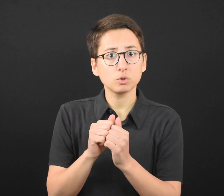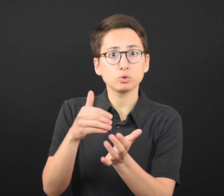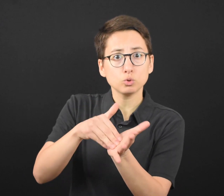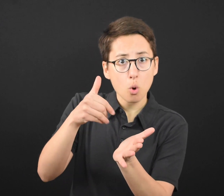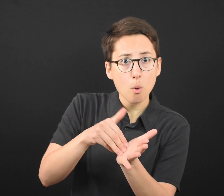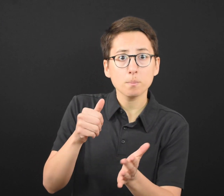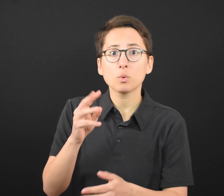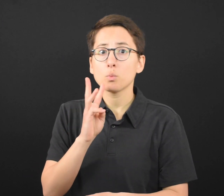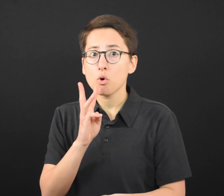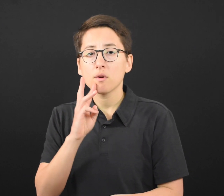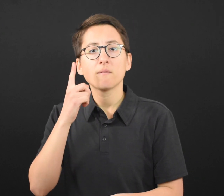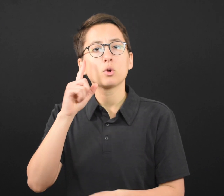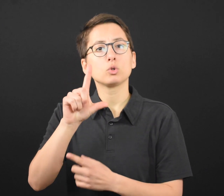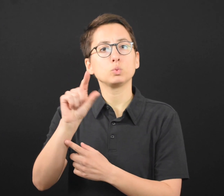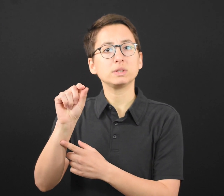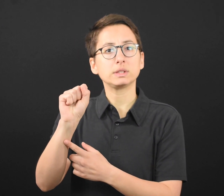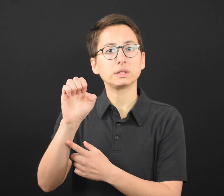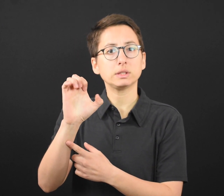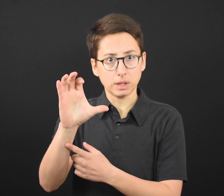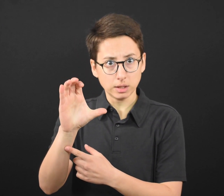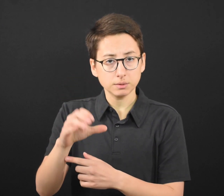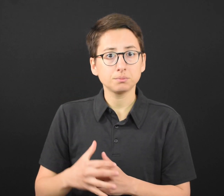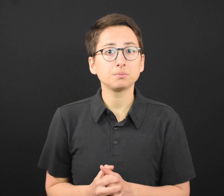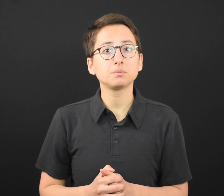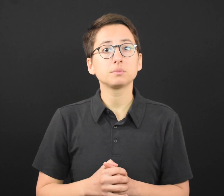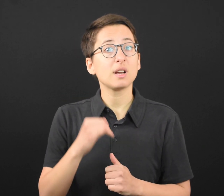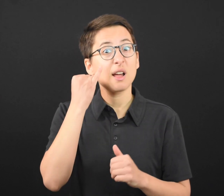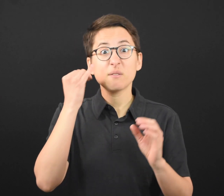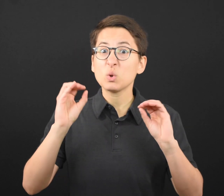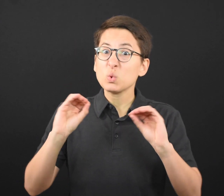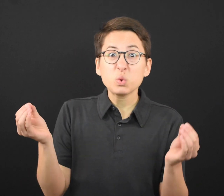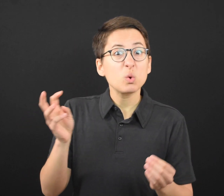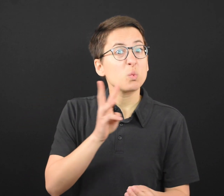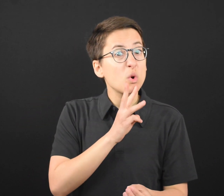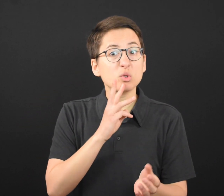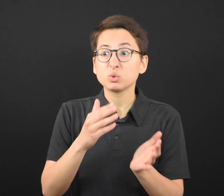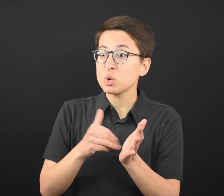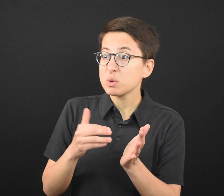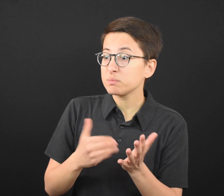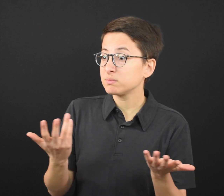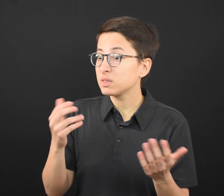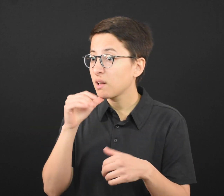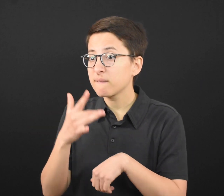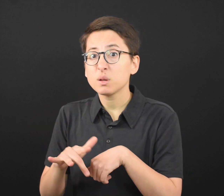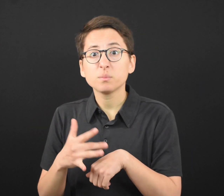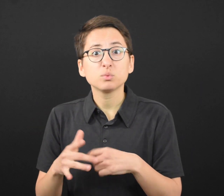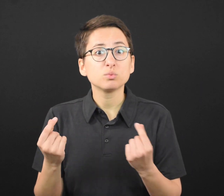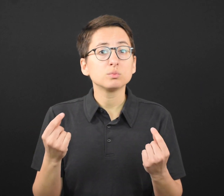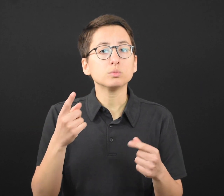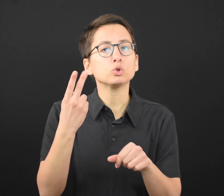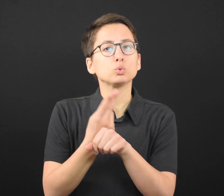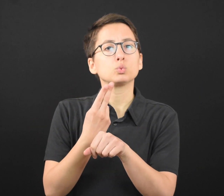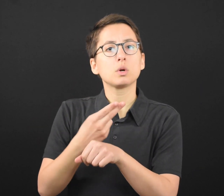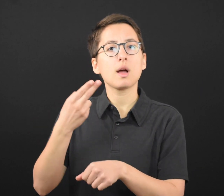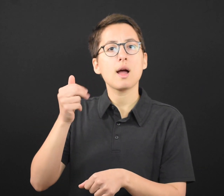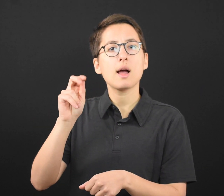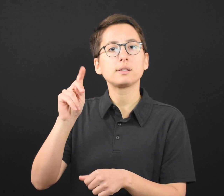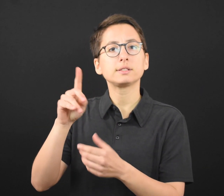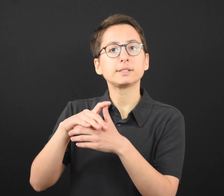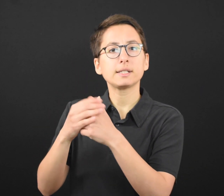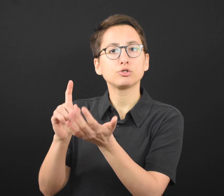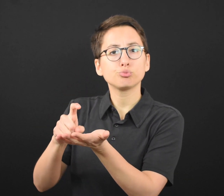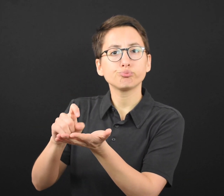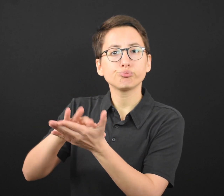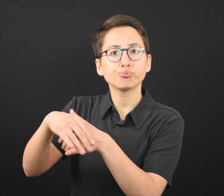your newborn. If soap and water are not available, use a hand sanitizer with at least 60% alcohol.